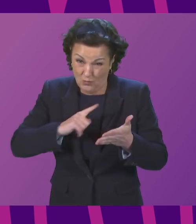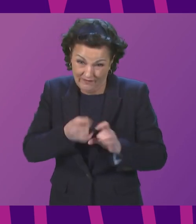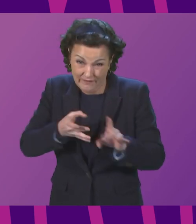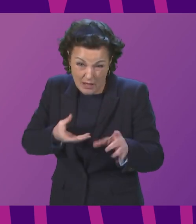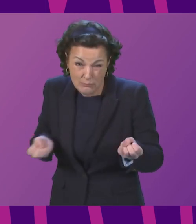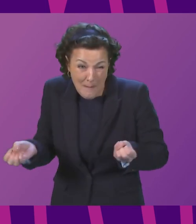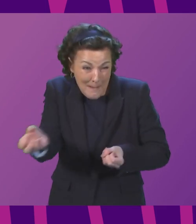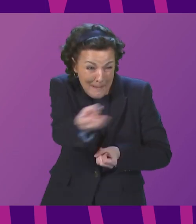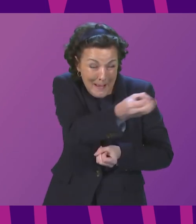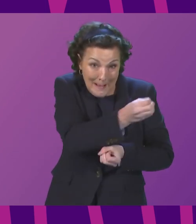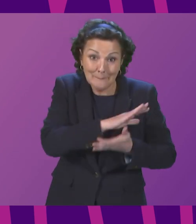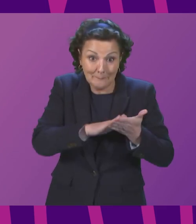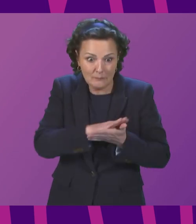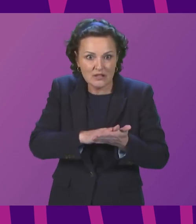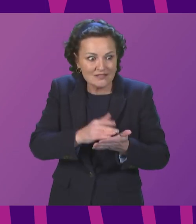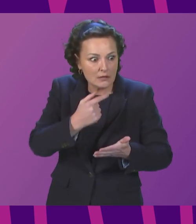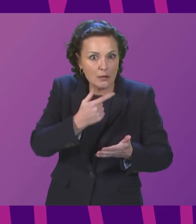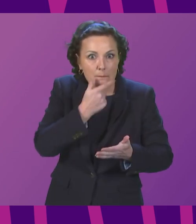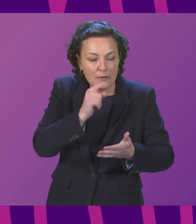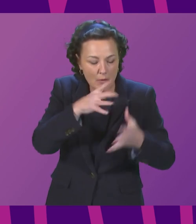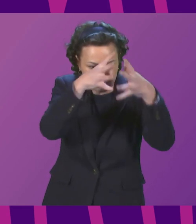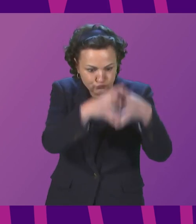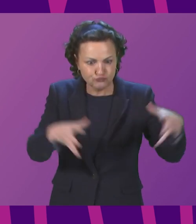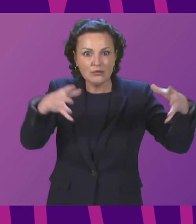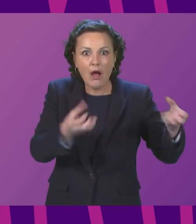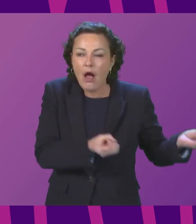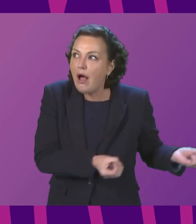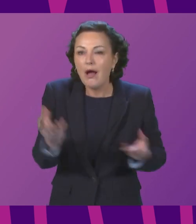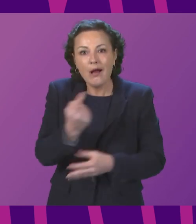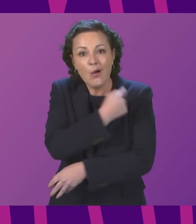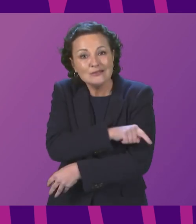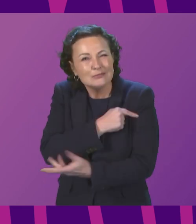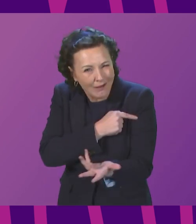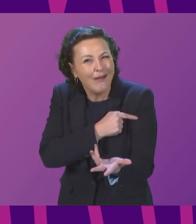will lead—is leading—to more patients with Covid ending up in hospital.